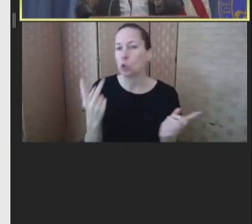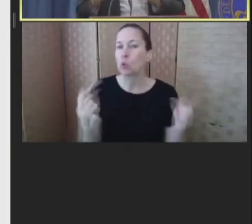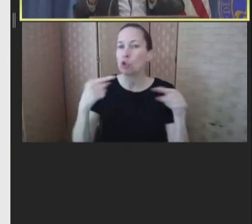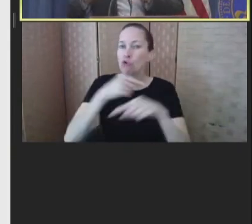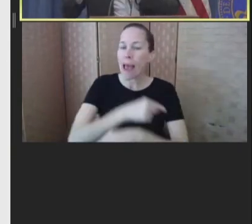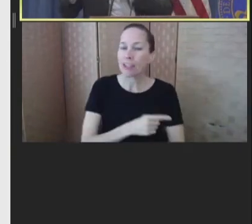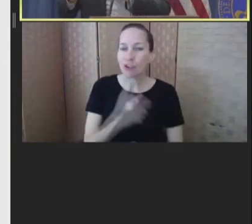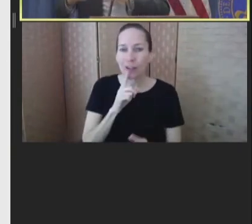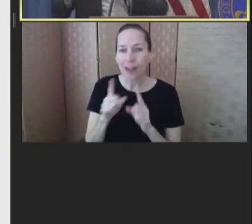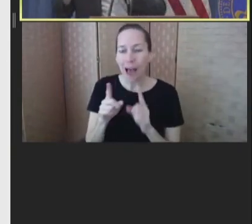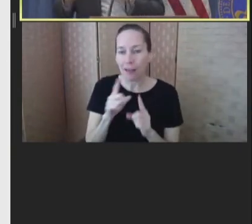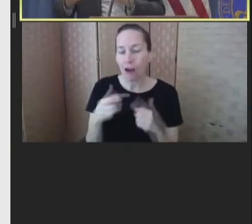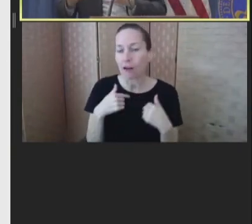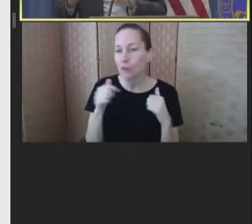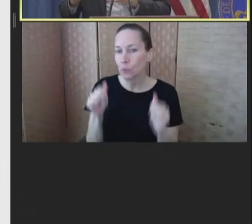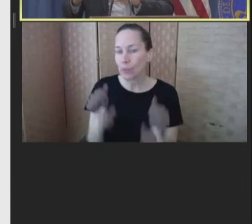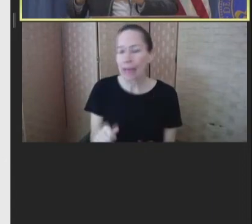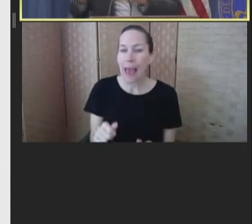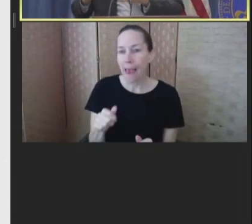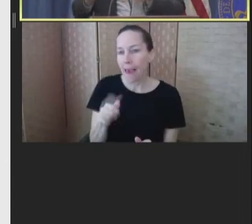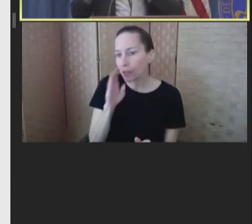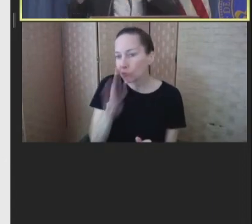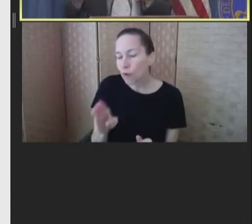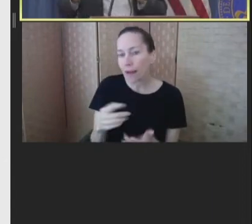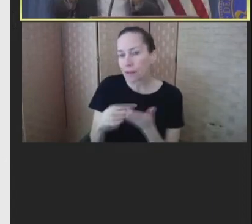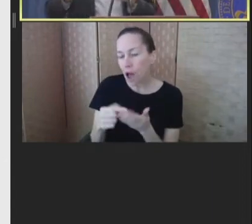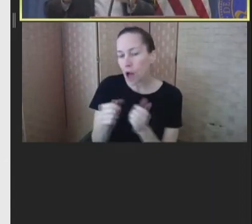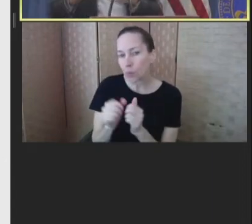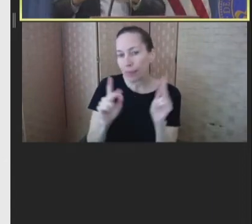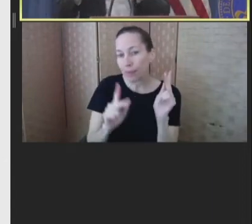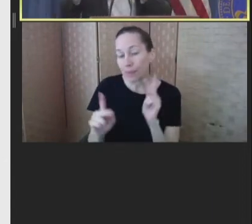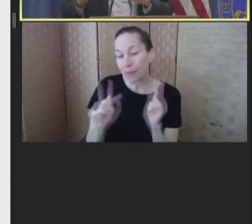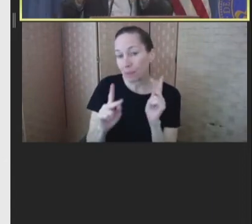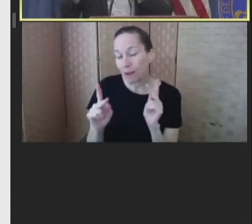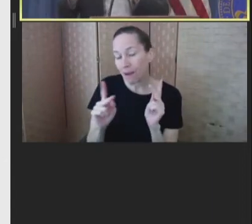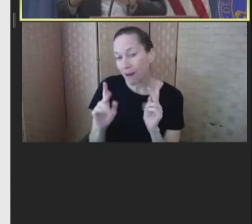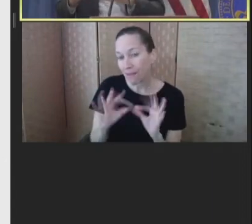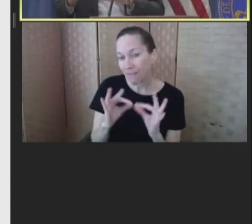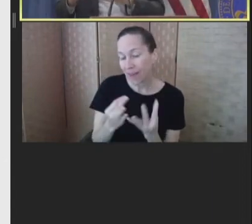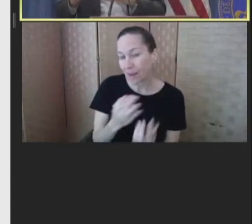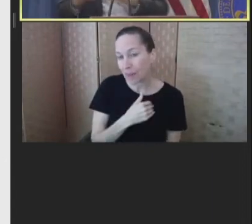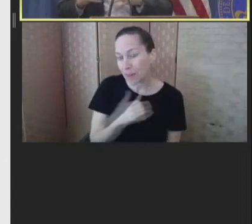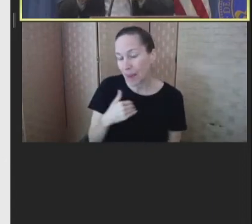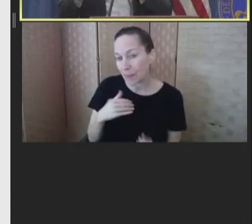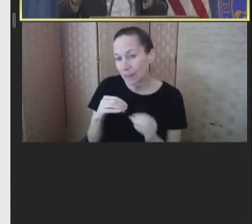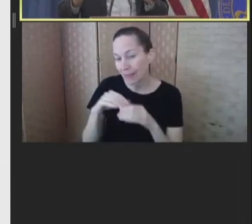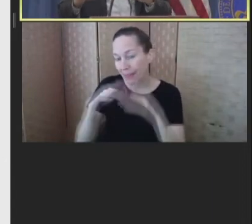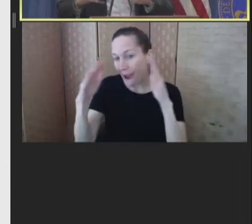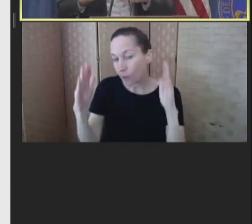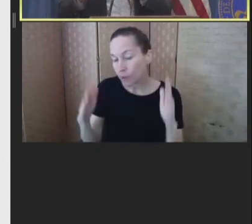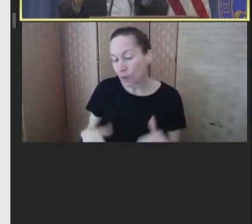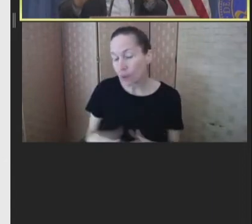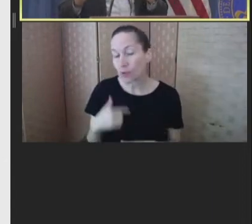engage people in households directly. So what we do at the local level is we set up conversations. So we set up meetings. We actually have dialogue,